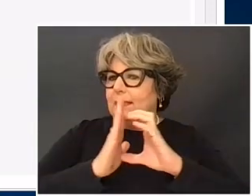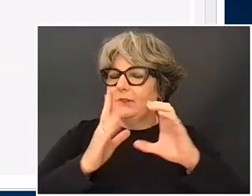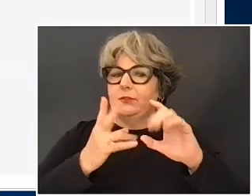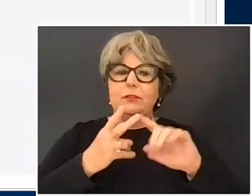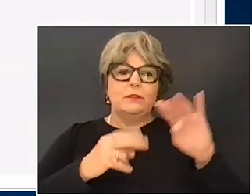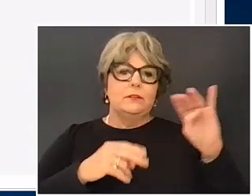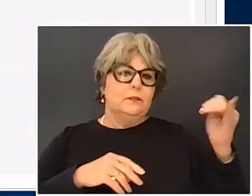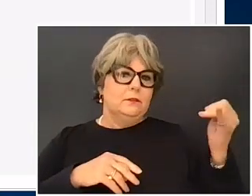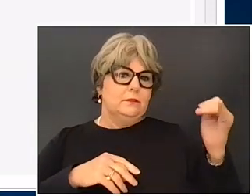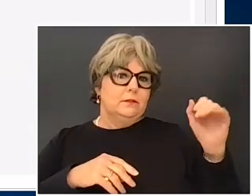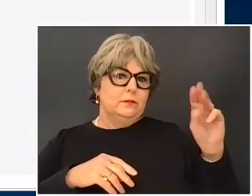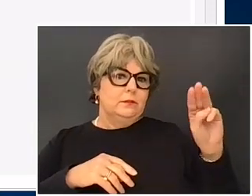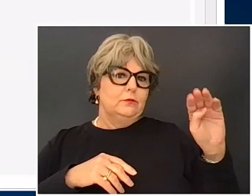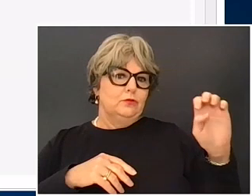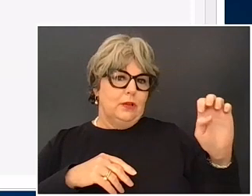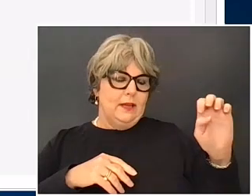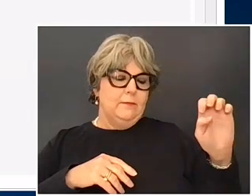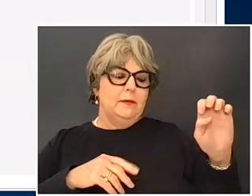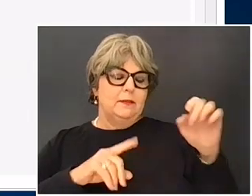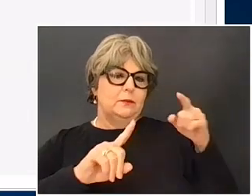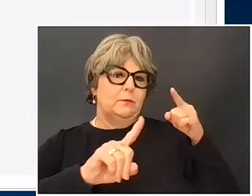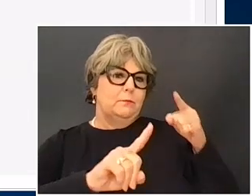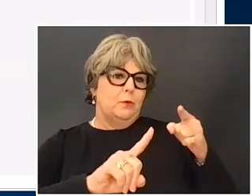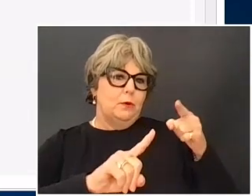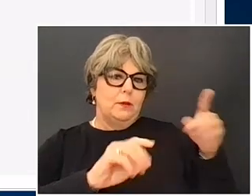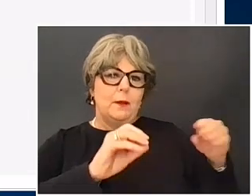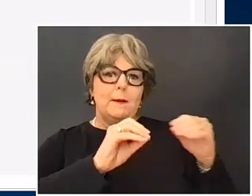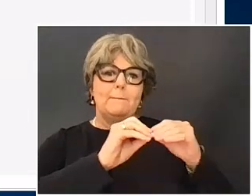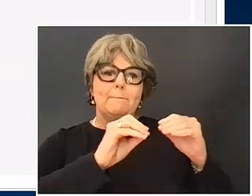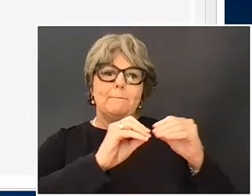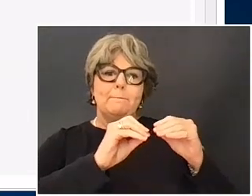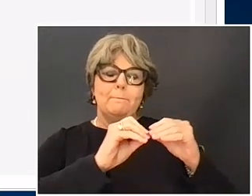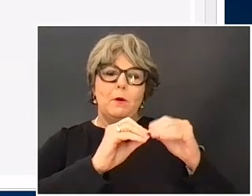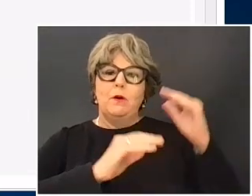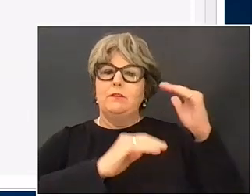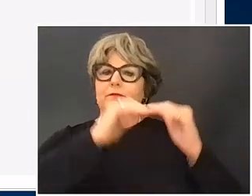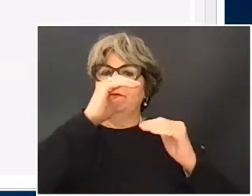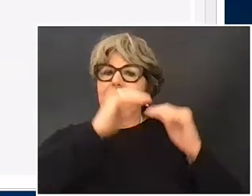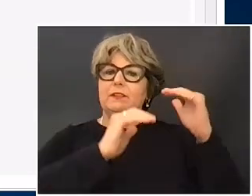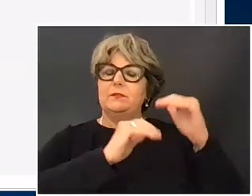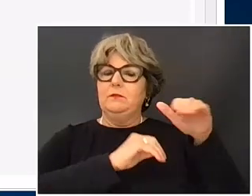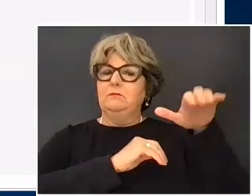several places where additional physical locations have been inserted where I am also confused. I think about what the